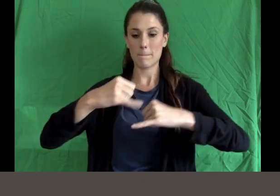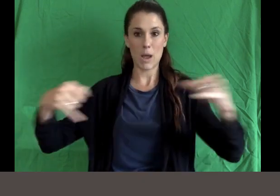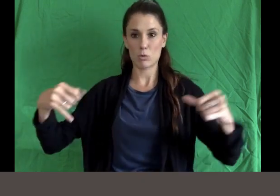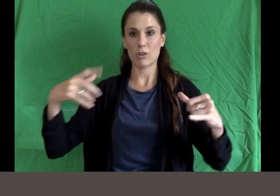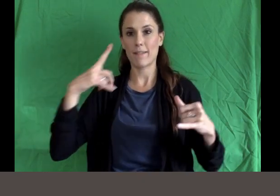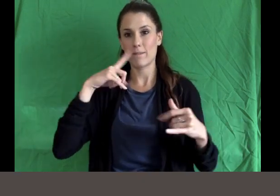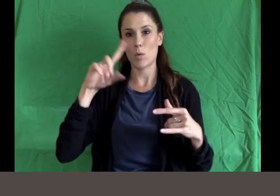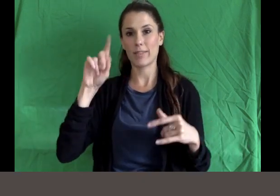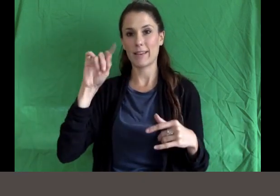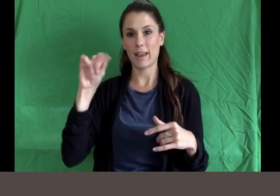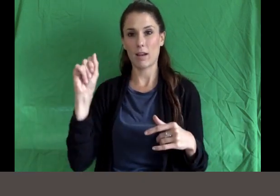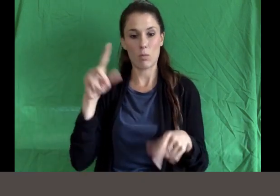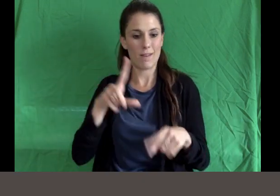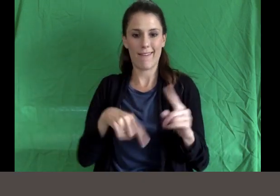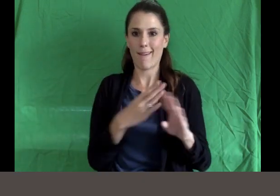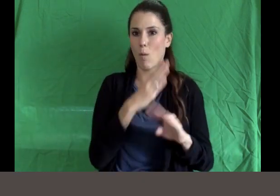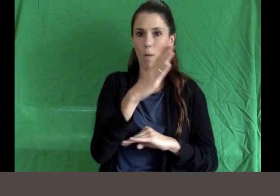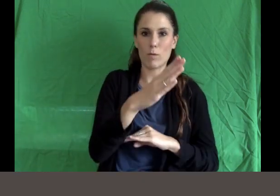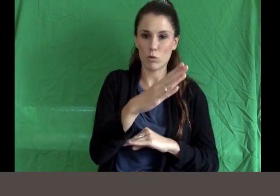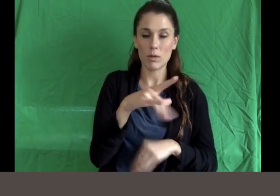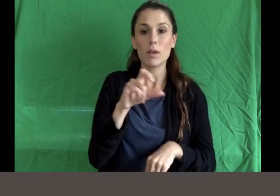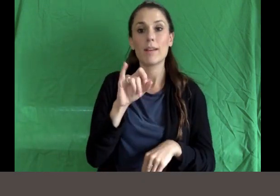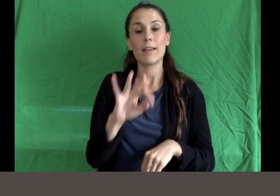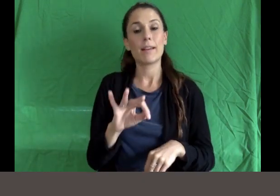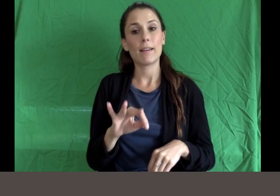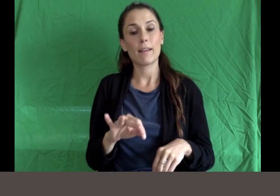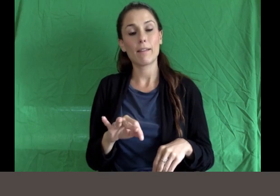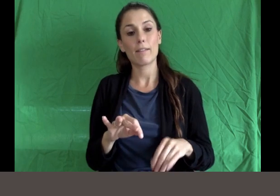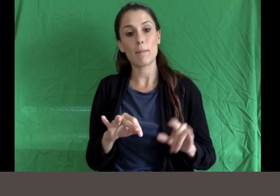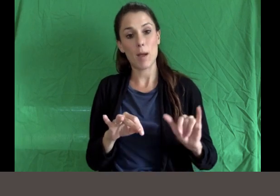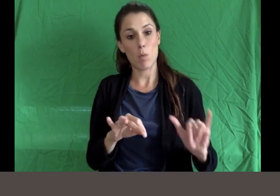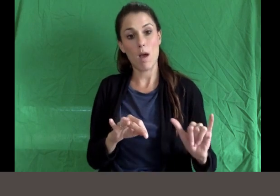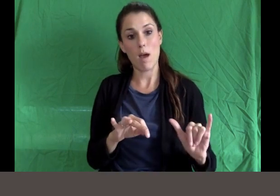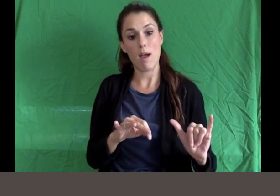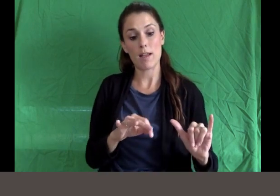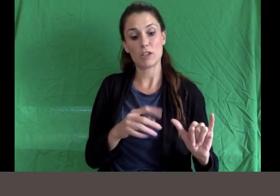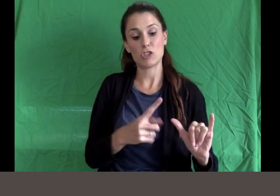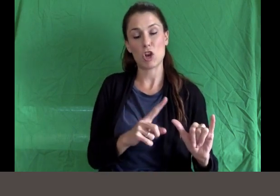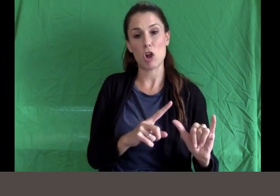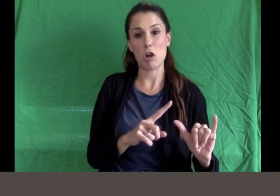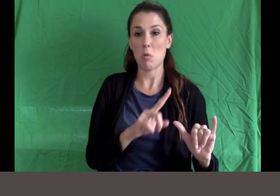can think if my Y axis didn't start at zero maybe my Y axis started at 100 you can think